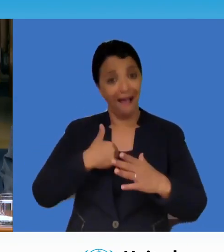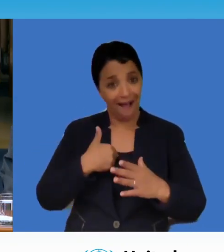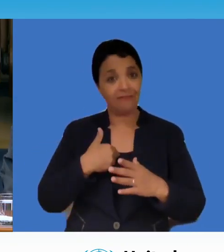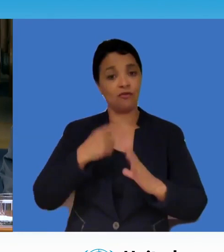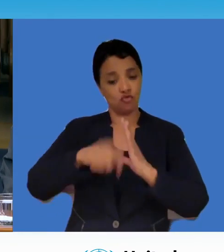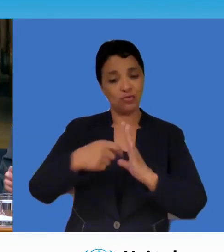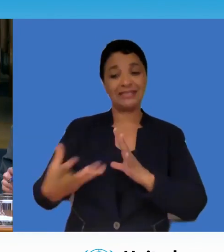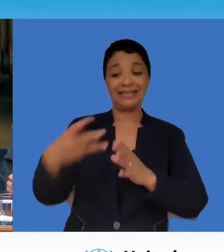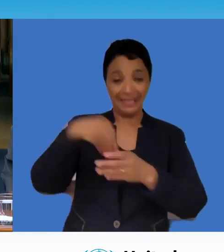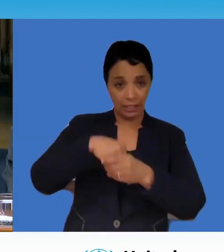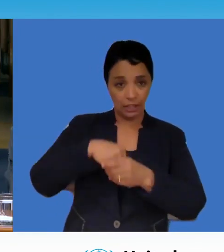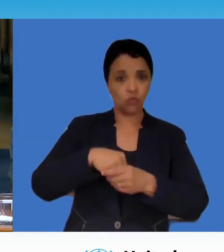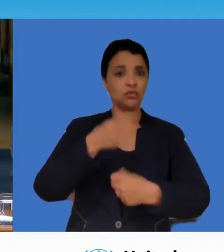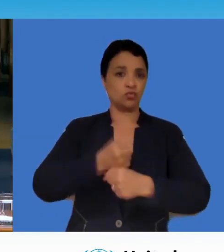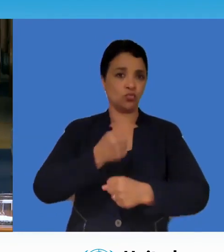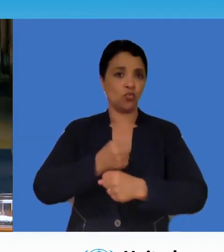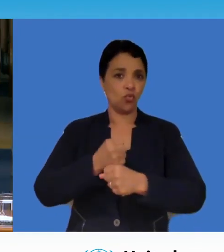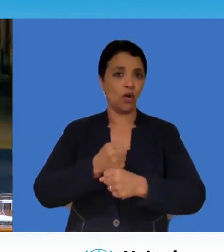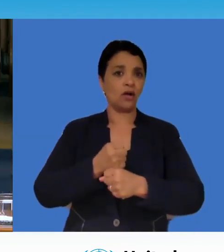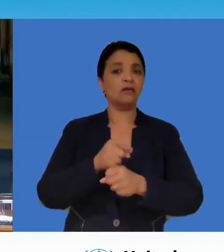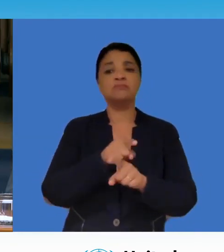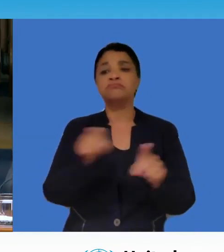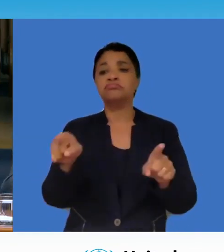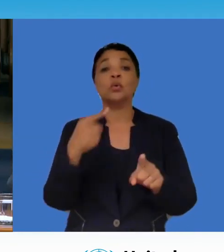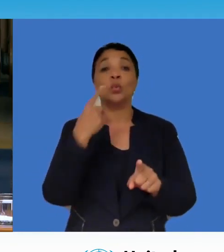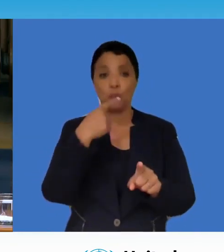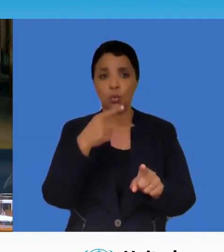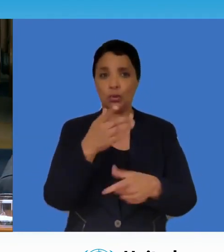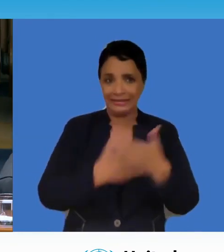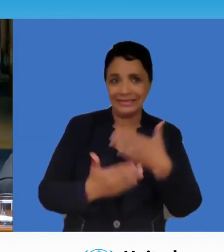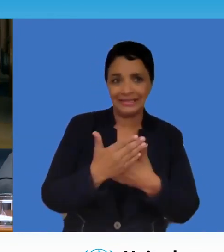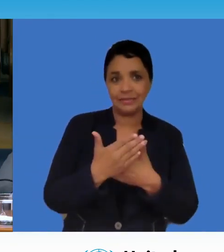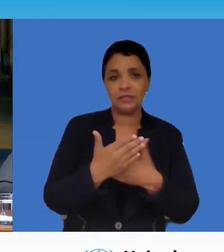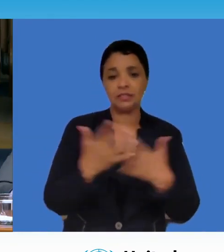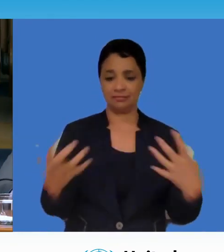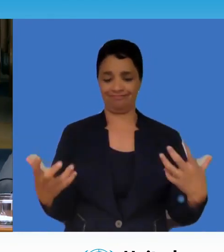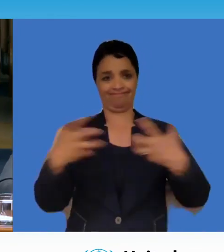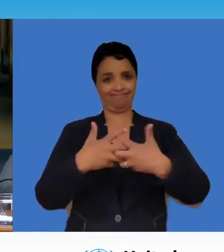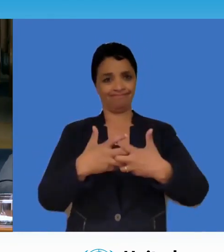on inclusion of people with disabilities in the world of work which aims to integrate disability